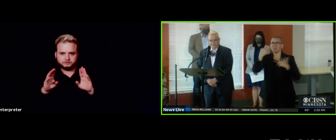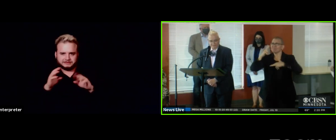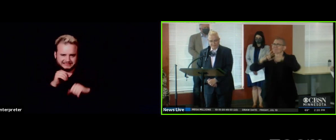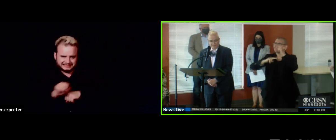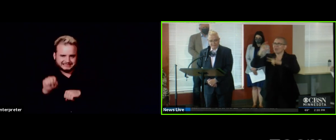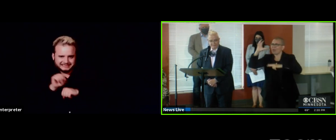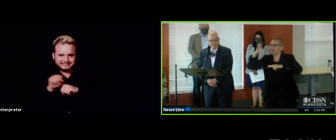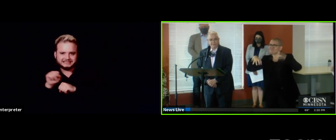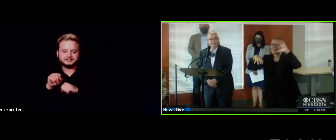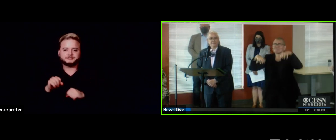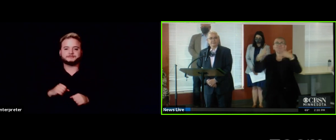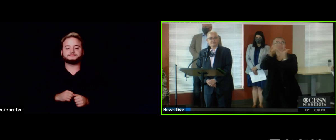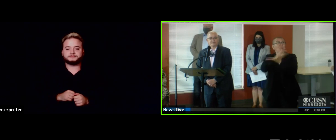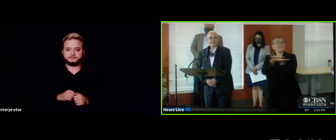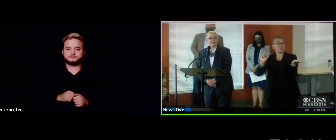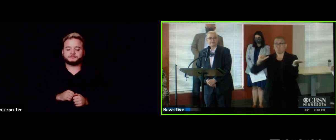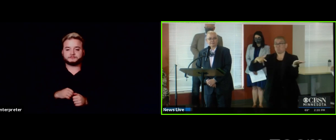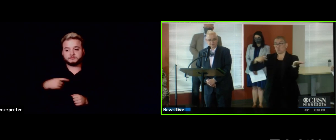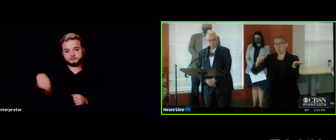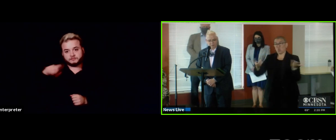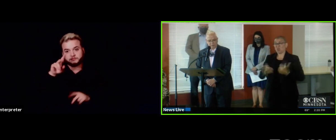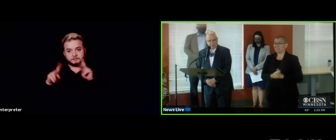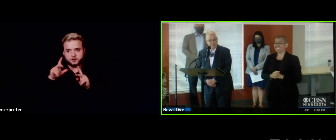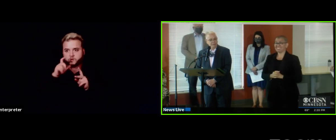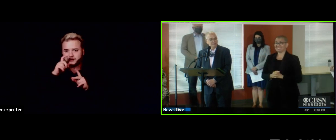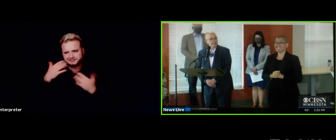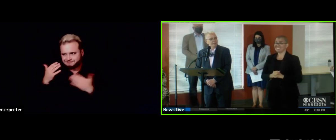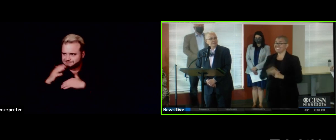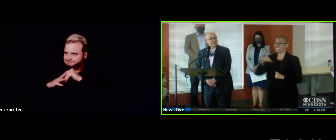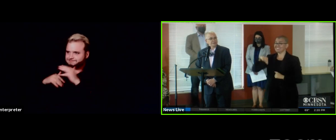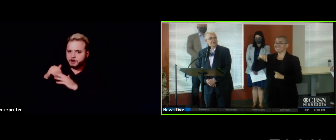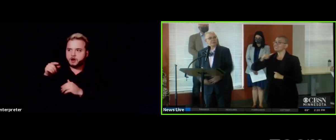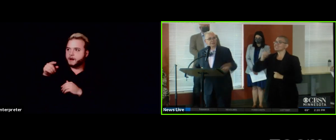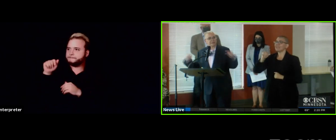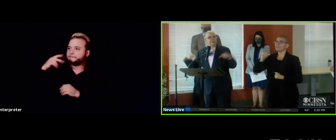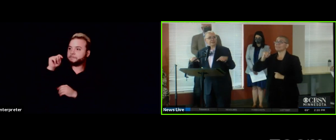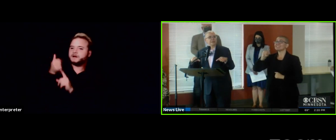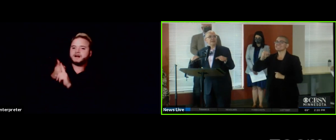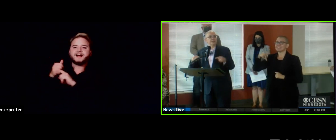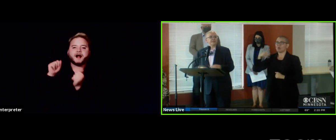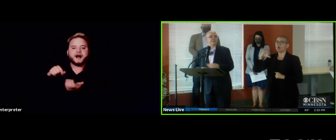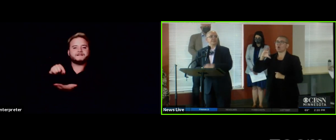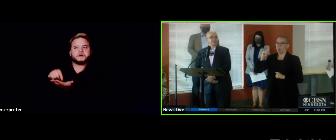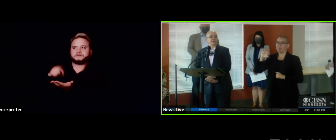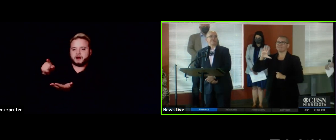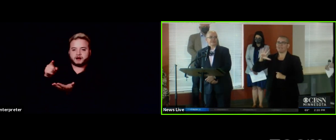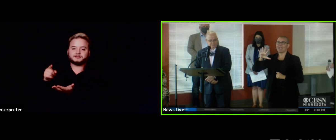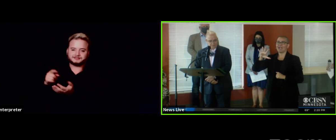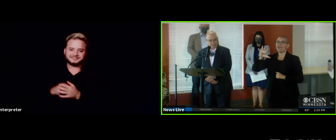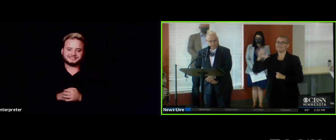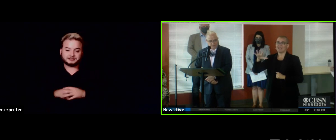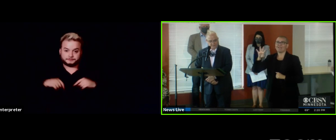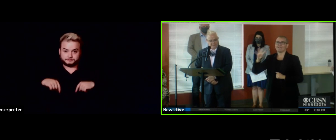Minneapolis in zip code 55411. There's a reason we're here in zip code 55411 today. Nearly